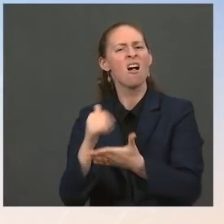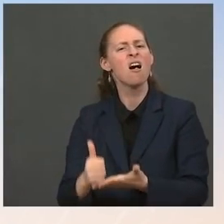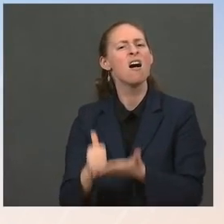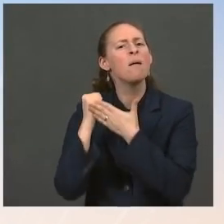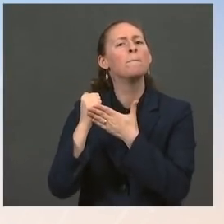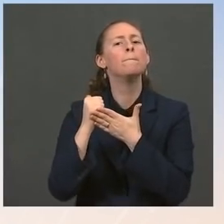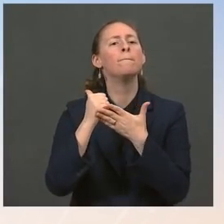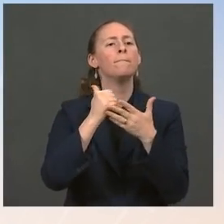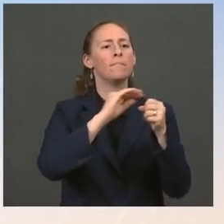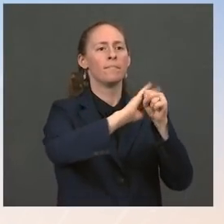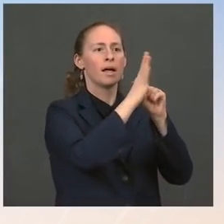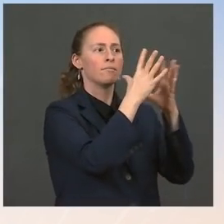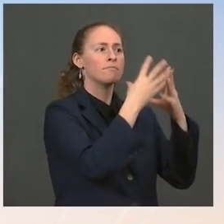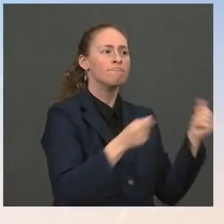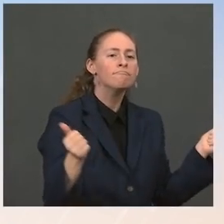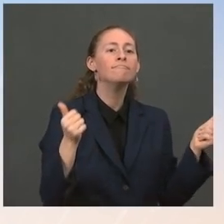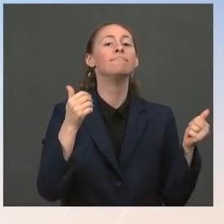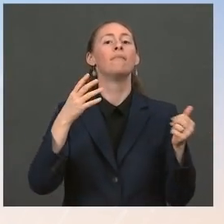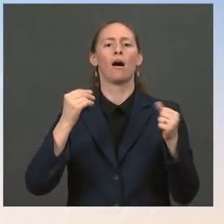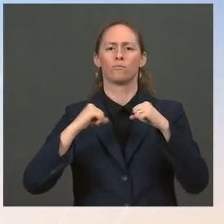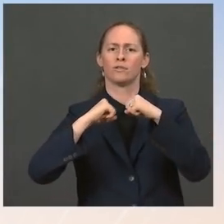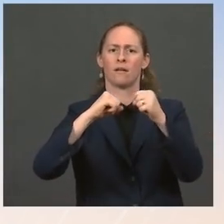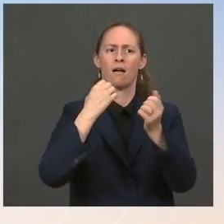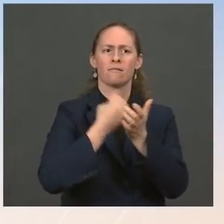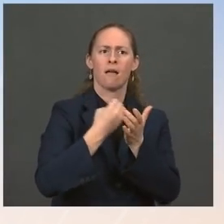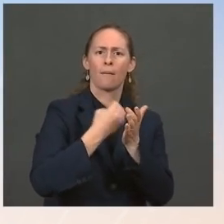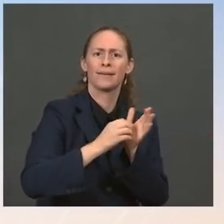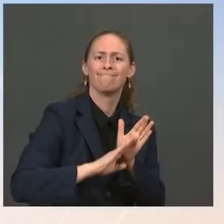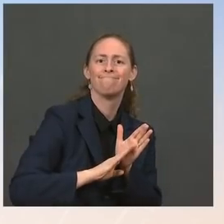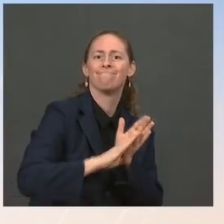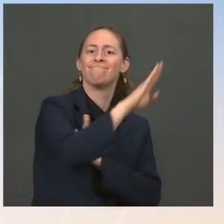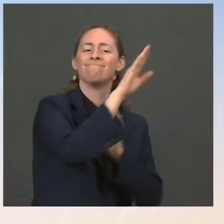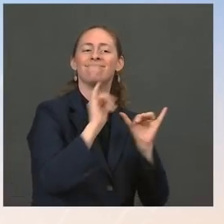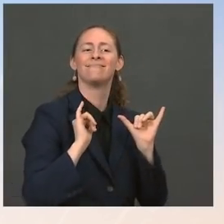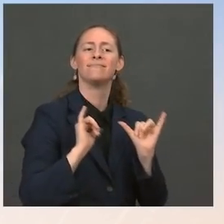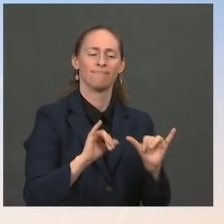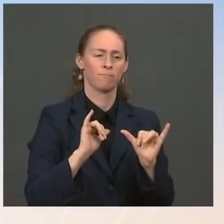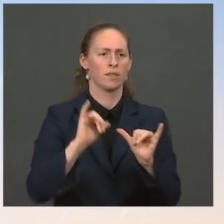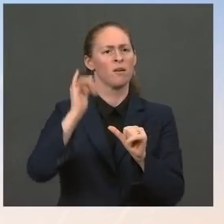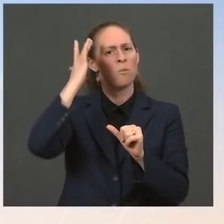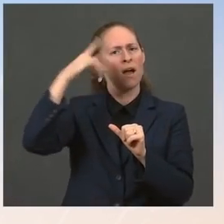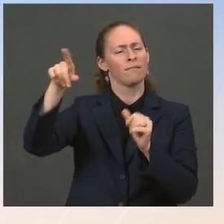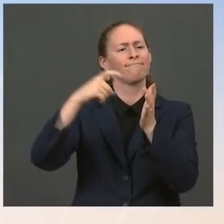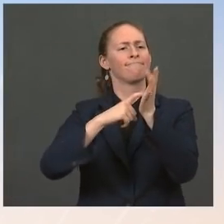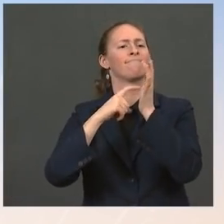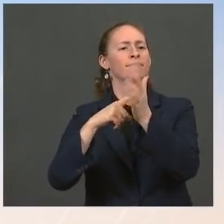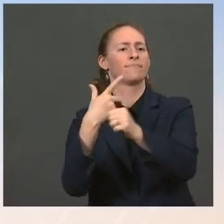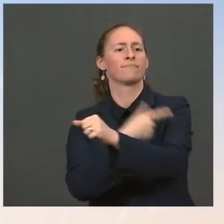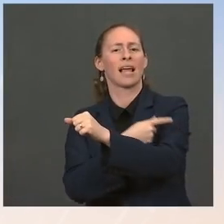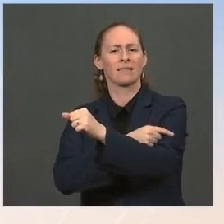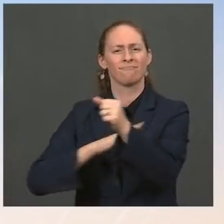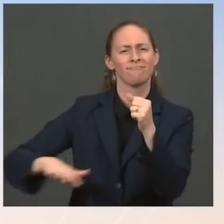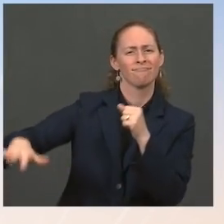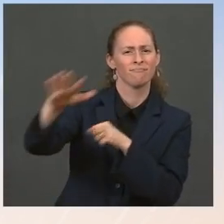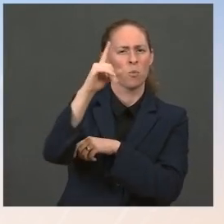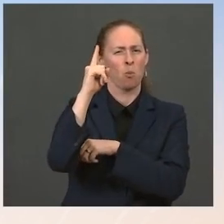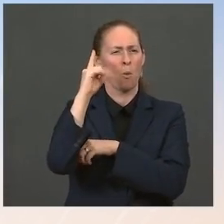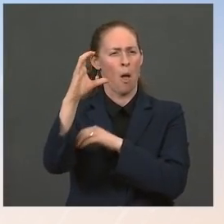That's why he's leading and implementing on -- implementing vaccination requirements for 100 million workers, two thirds of all workers in the United States,